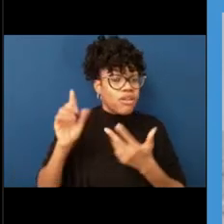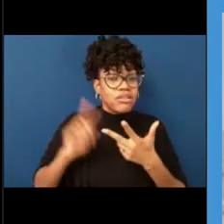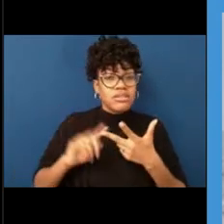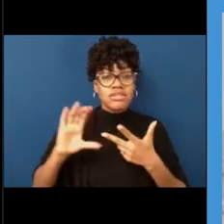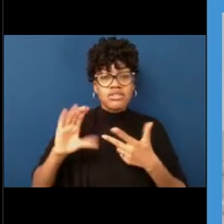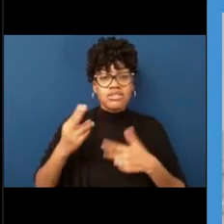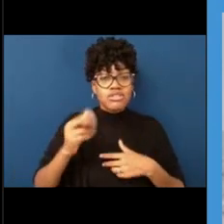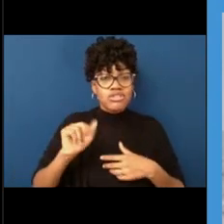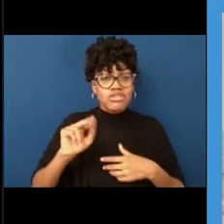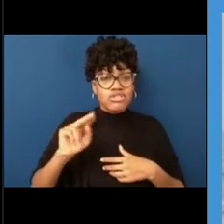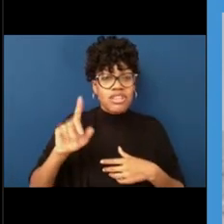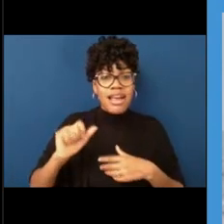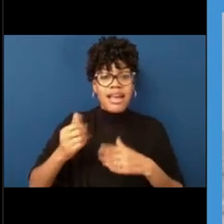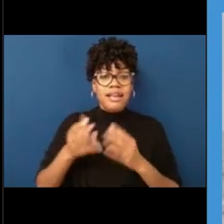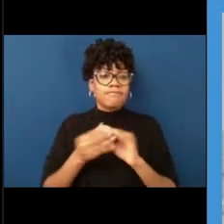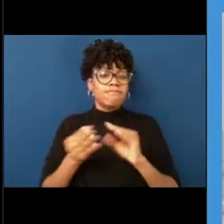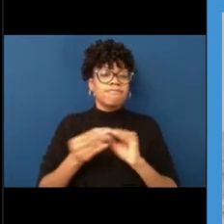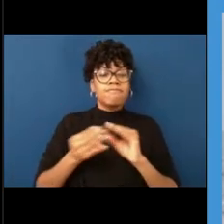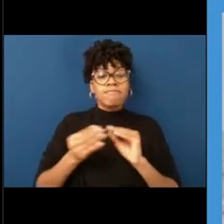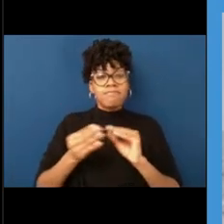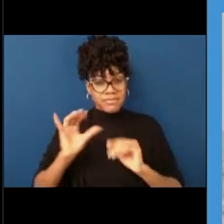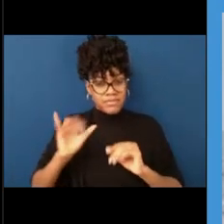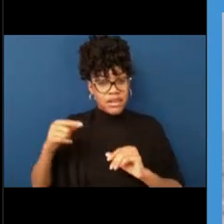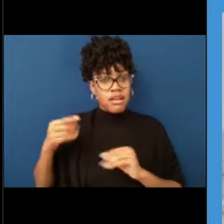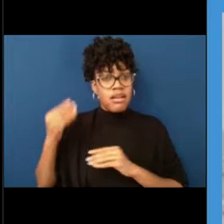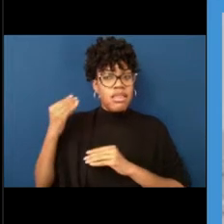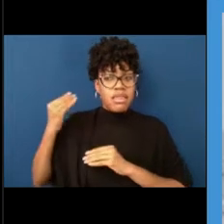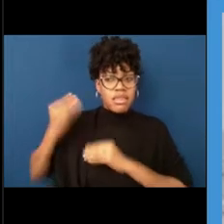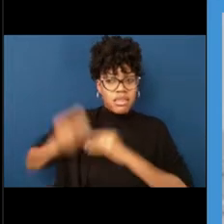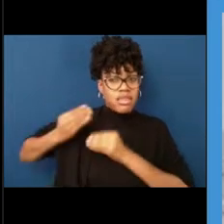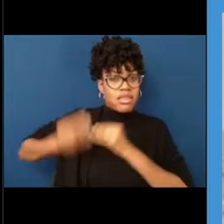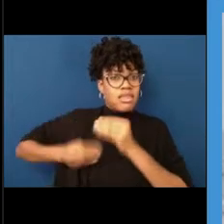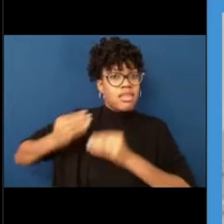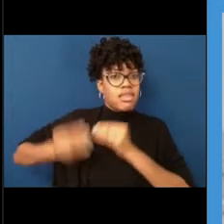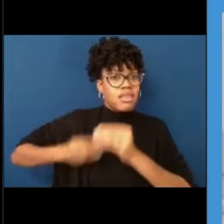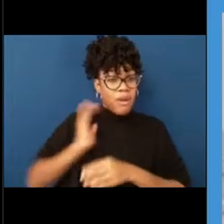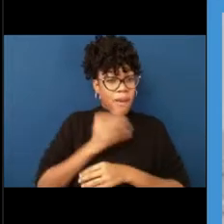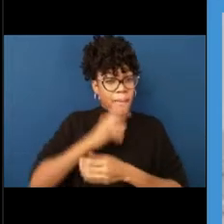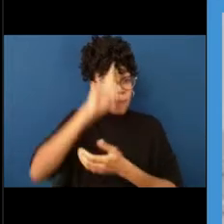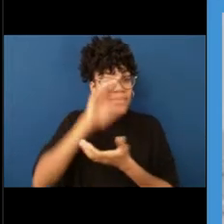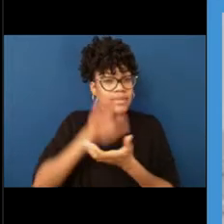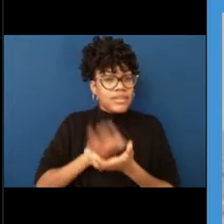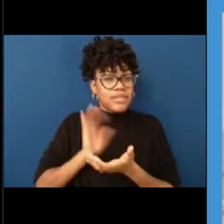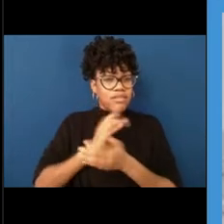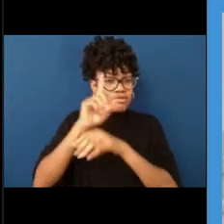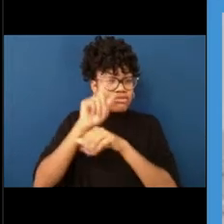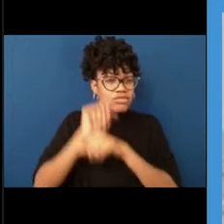and Hawaiian values and beliefs have been passed down from generation to generation.